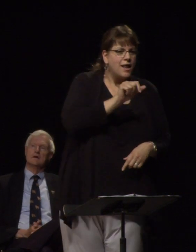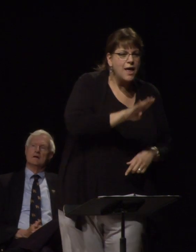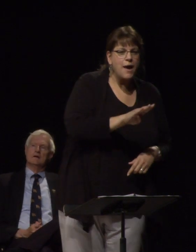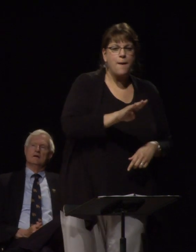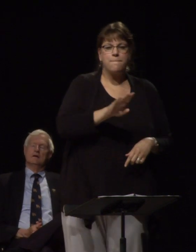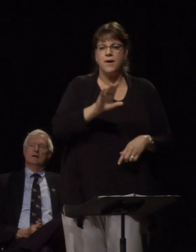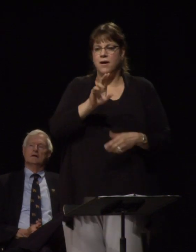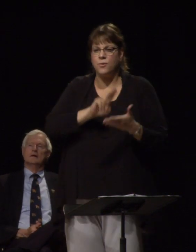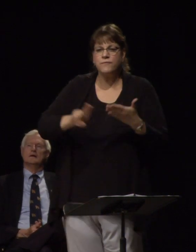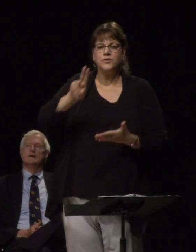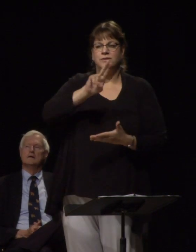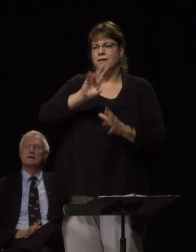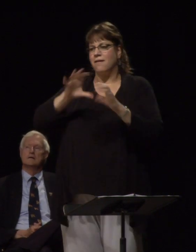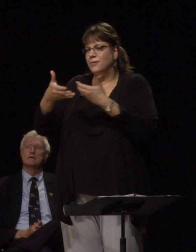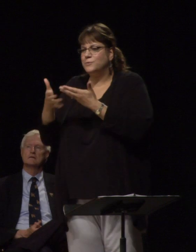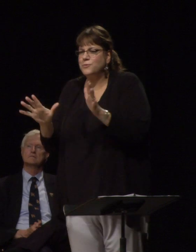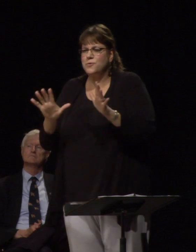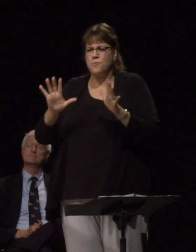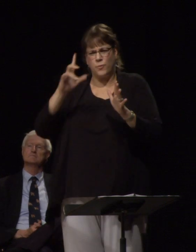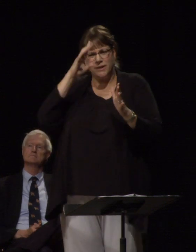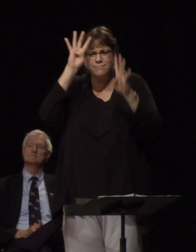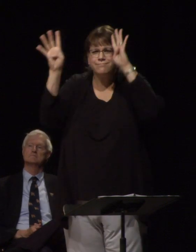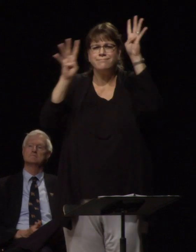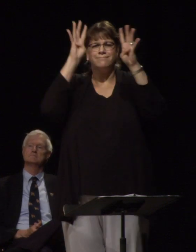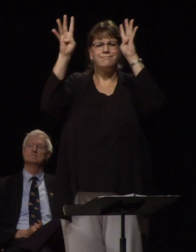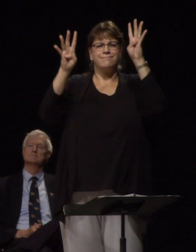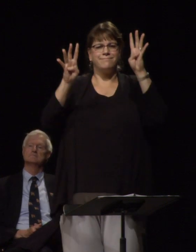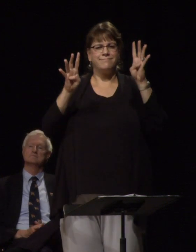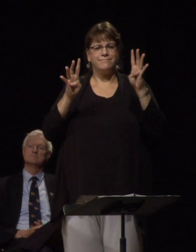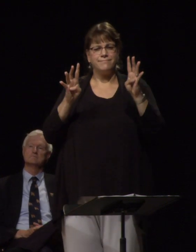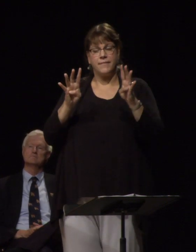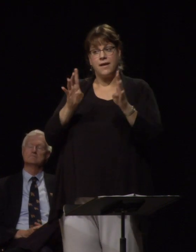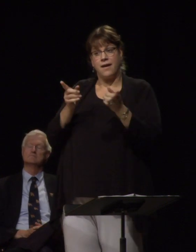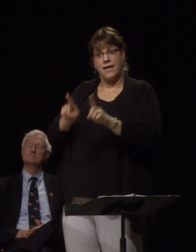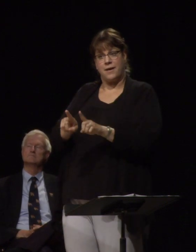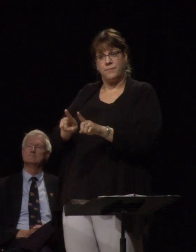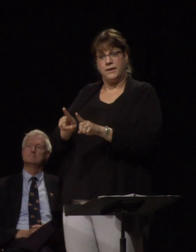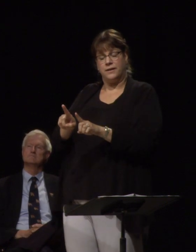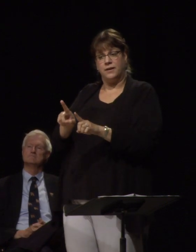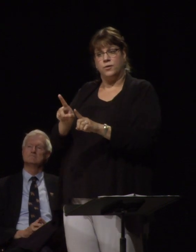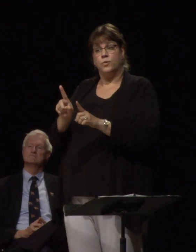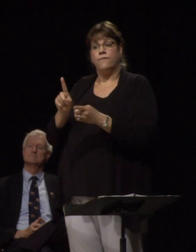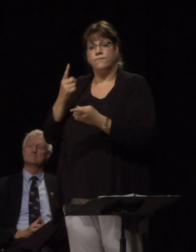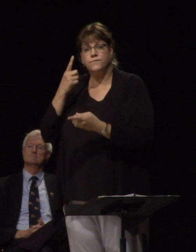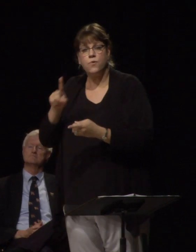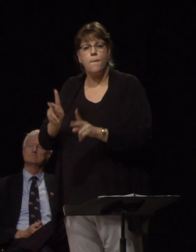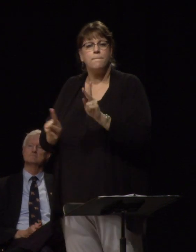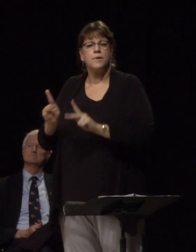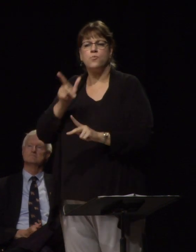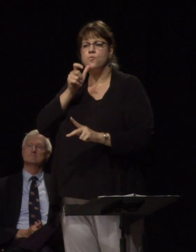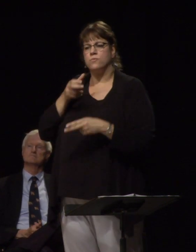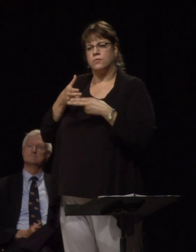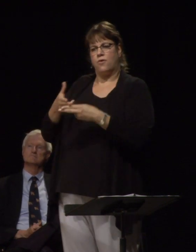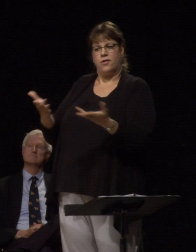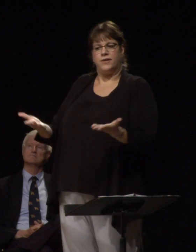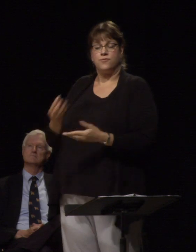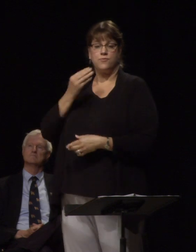AND IT IS ALL MADE POSSIBLE NOT JUST BY THE BRILLIANT MINDS THAT CALL RIT HOME, BUT ALSO BY THE COMMUNITY THAT WE CELEBRATE IN